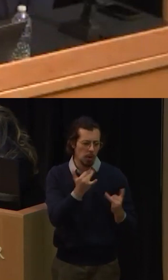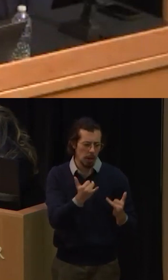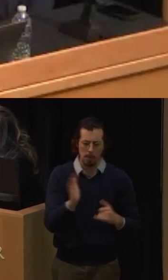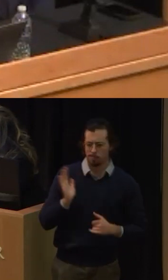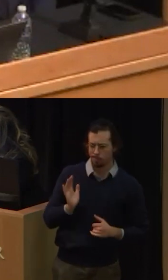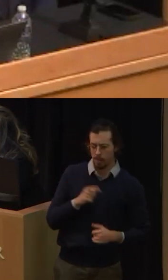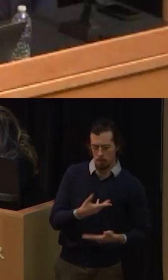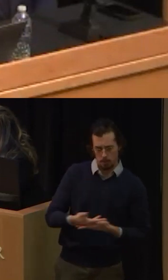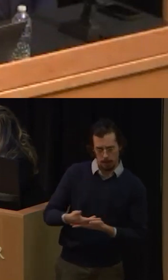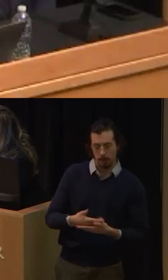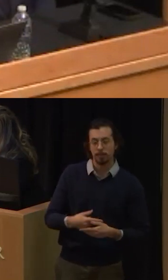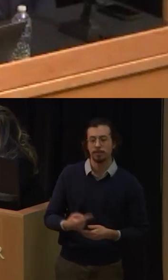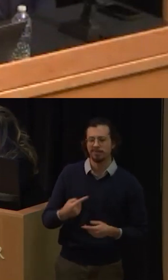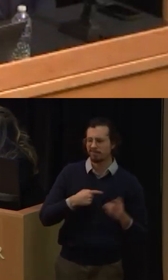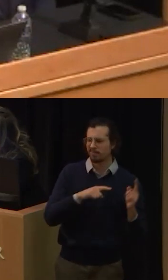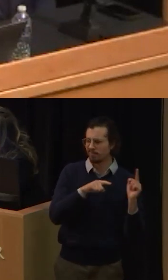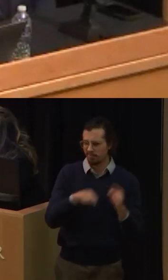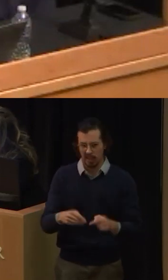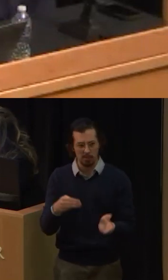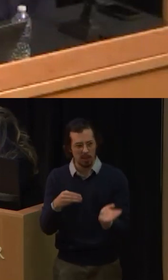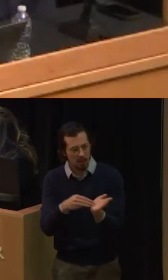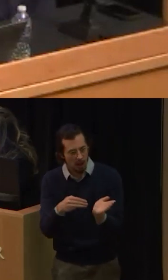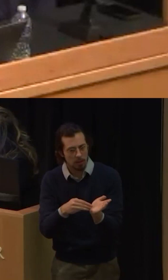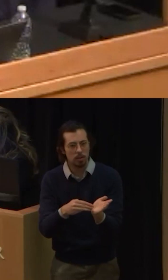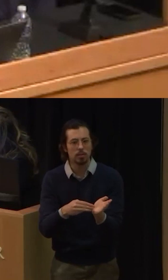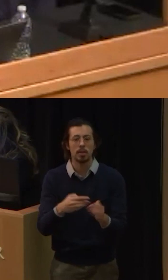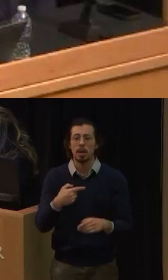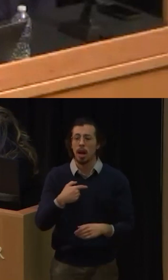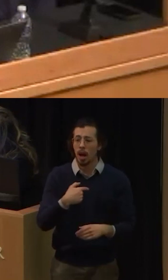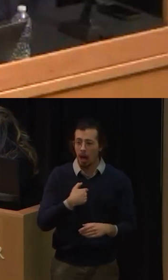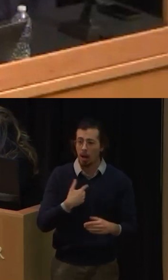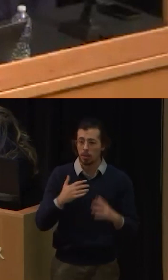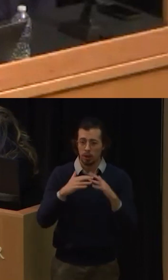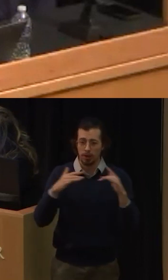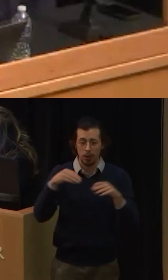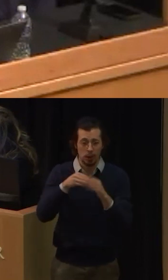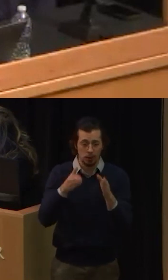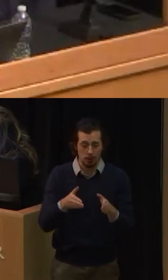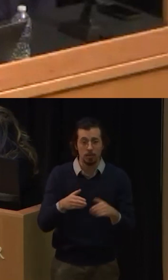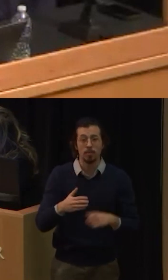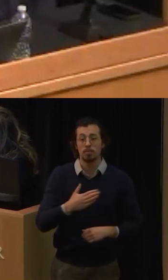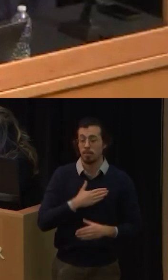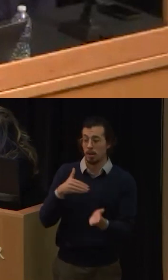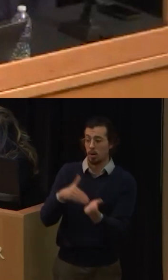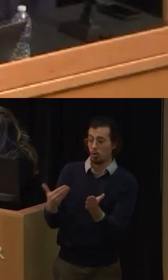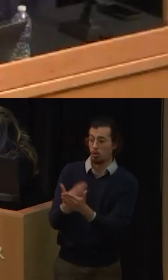I came to the doctor, and I was, again, the diversity in the room, and there was a new, my doctor wasn't there. It was a new doctor.